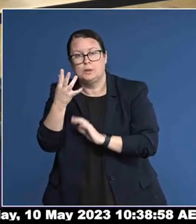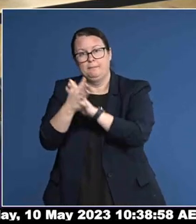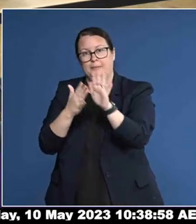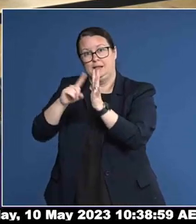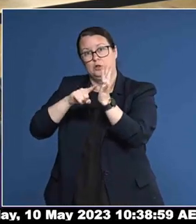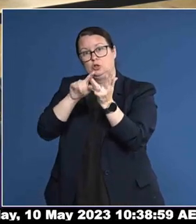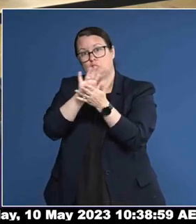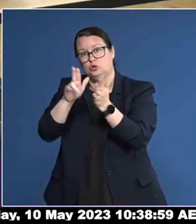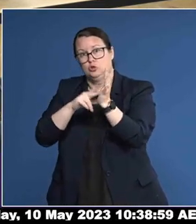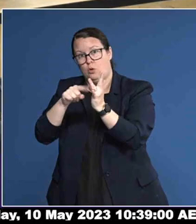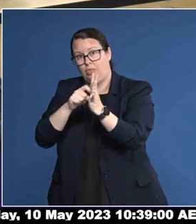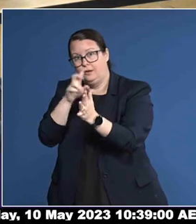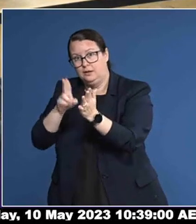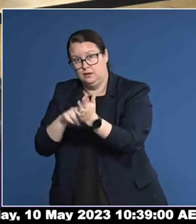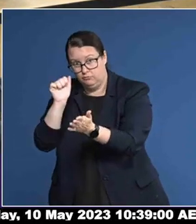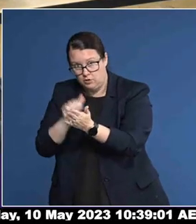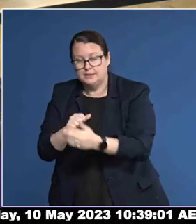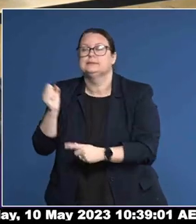That's right.